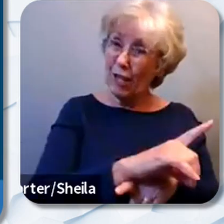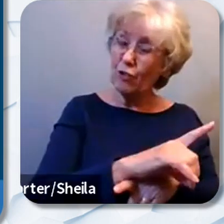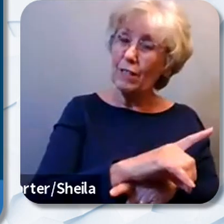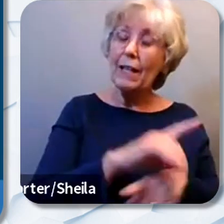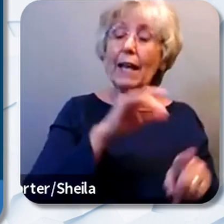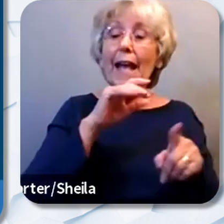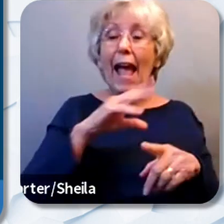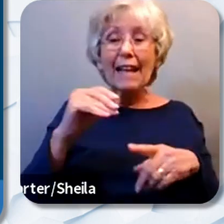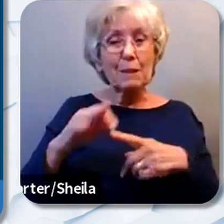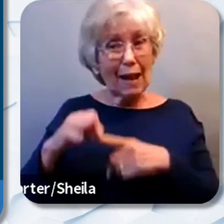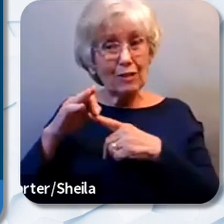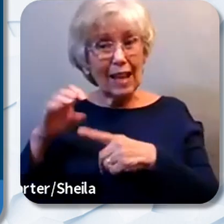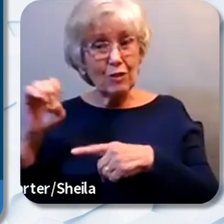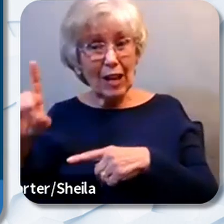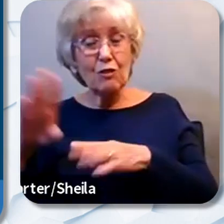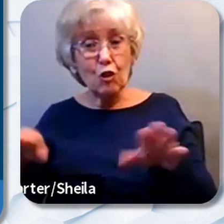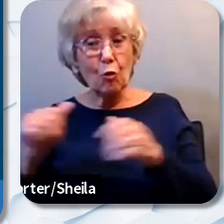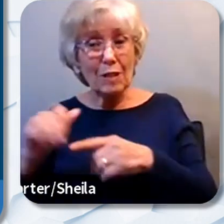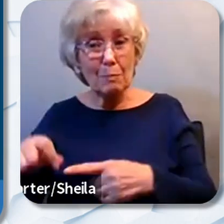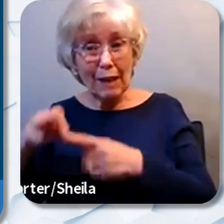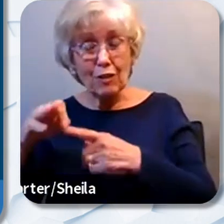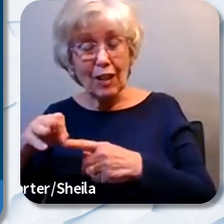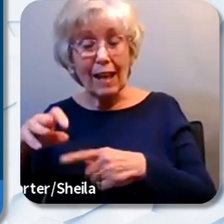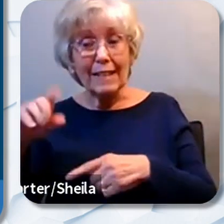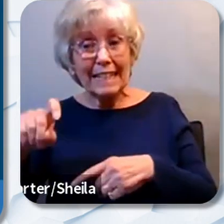education children with special needs, or to five lives under special education and then there's